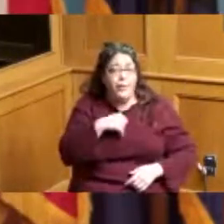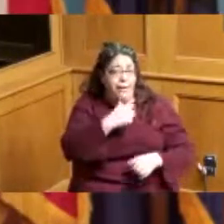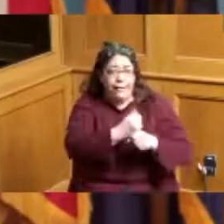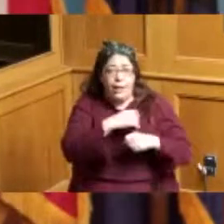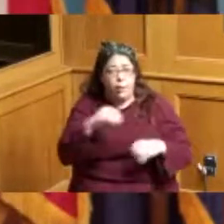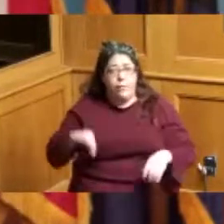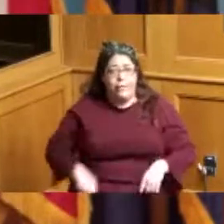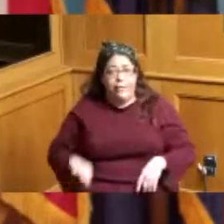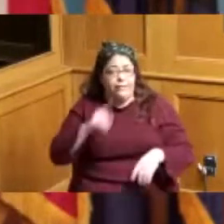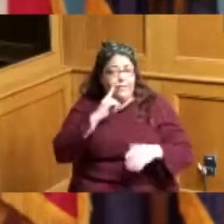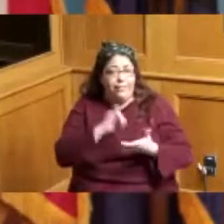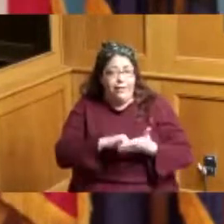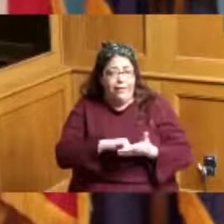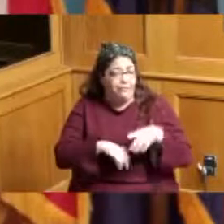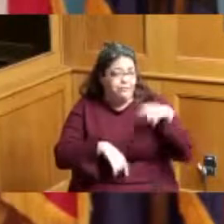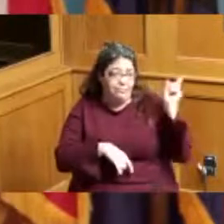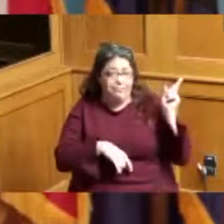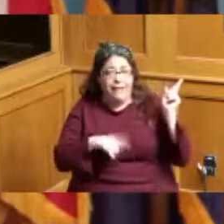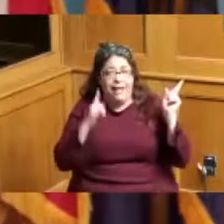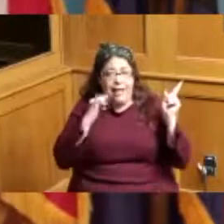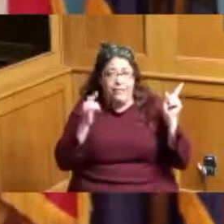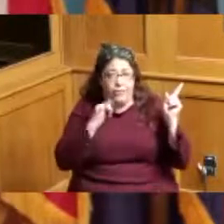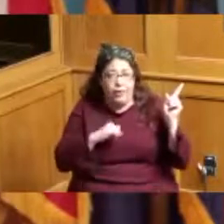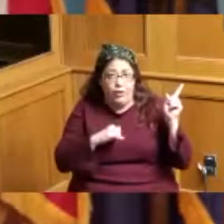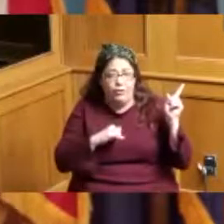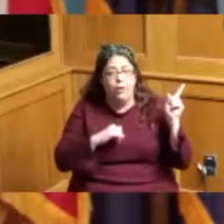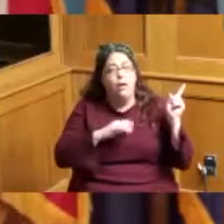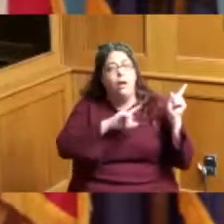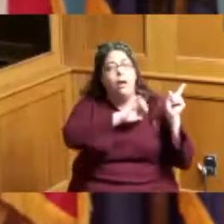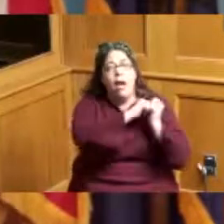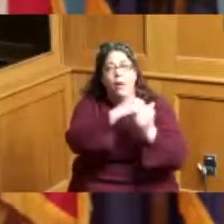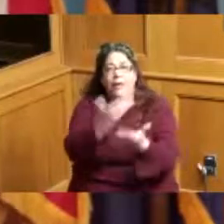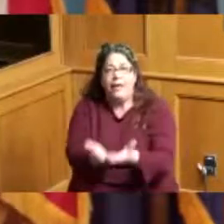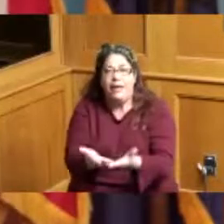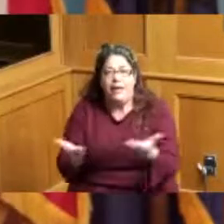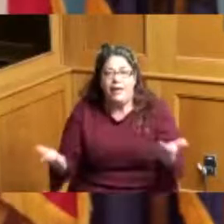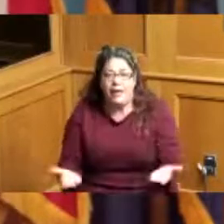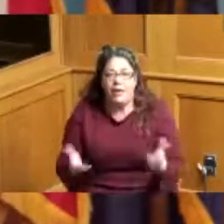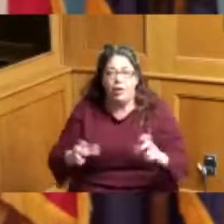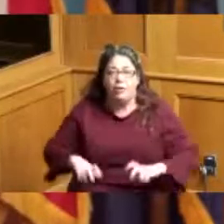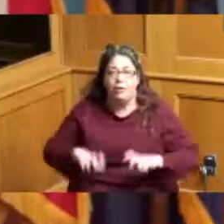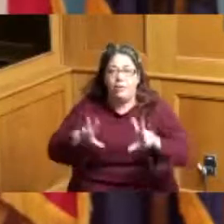so what we're looking at is how do we do something where we give back to the fans to